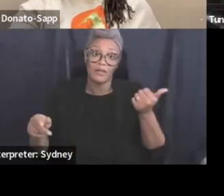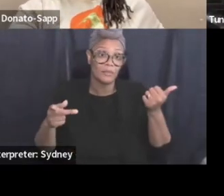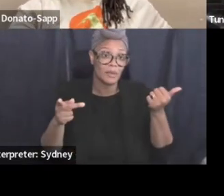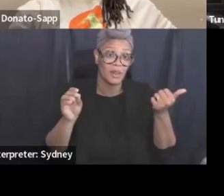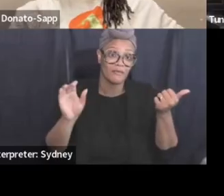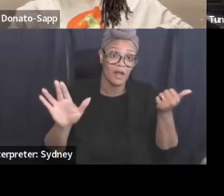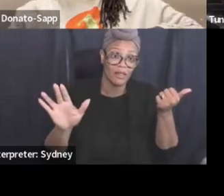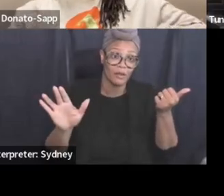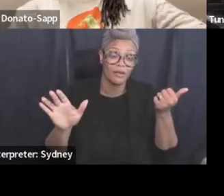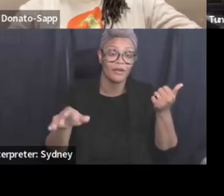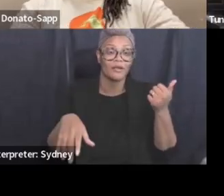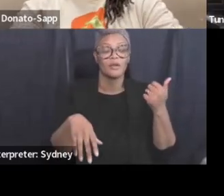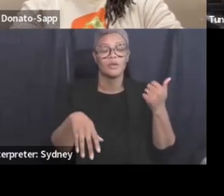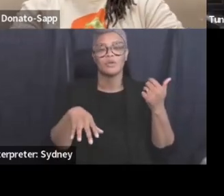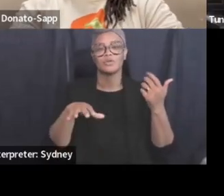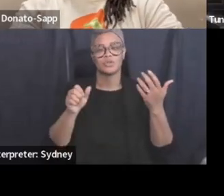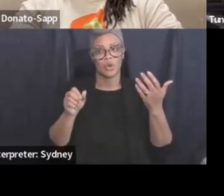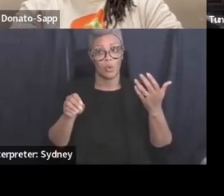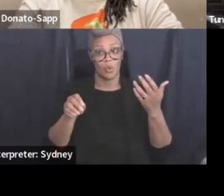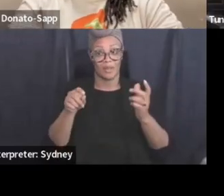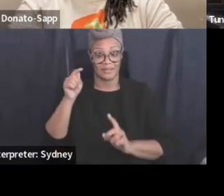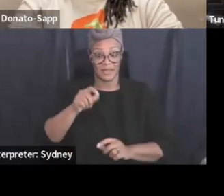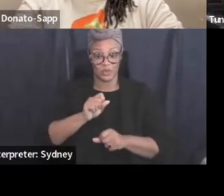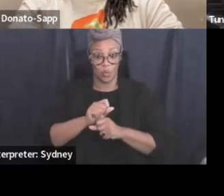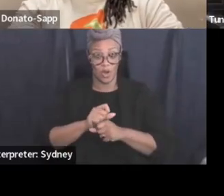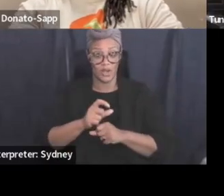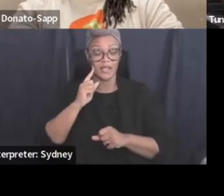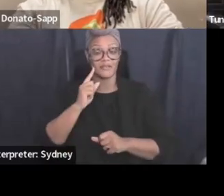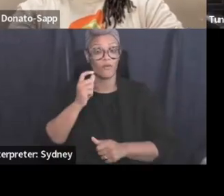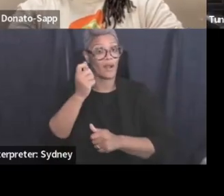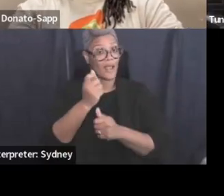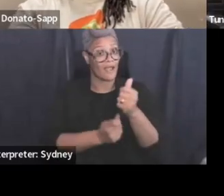to start there that this work is everybody's work because if you're working in education, you are